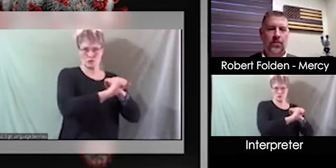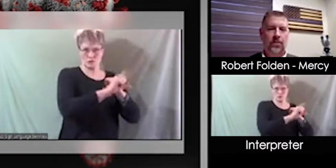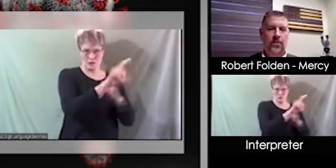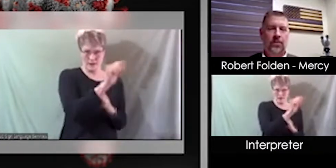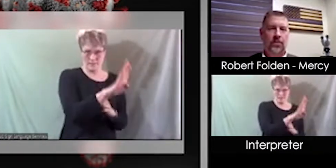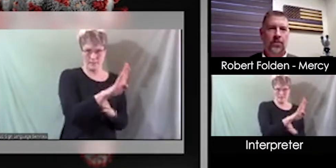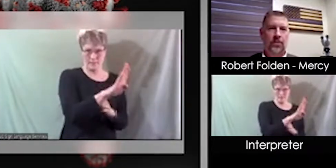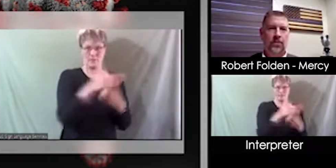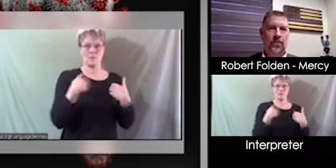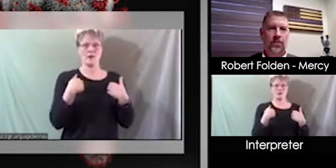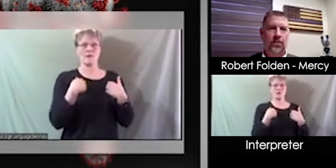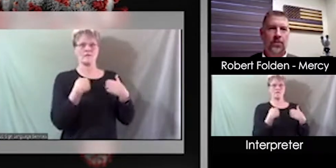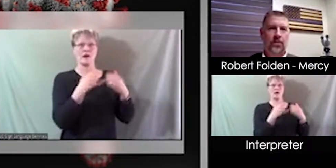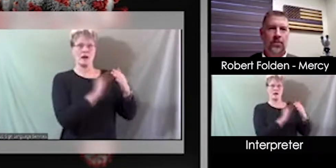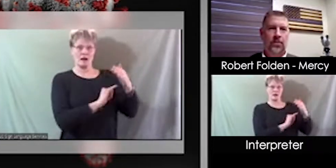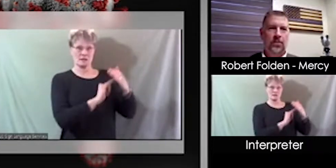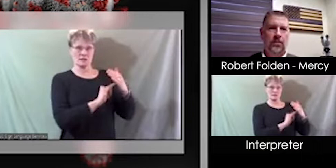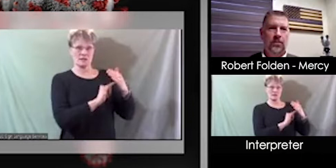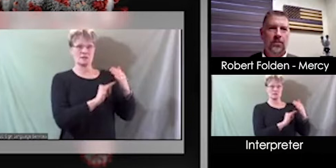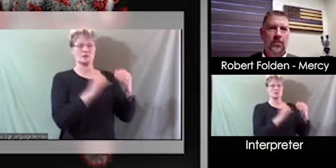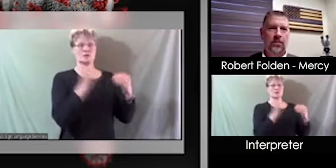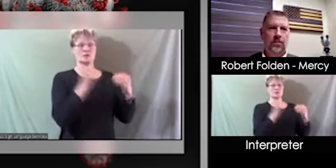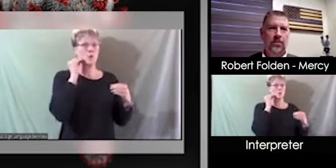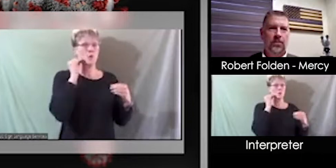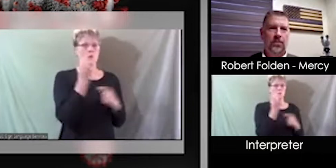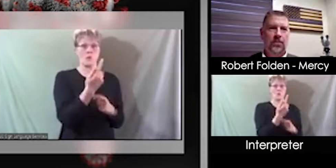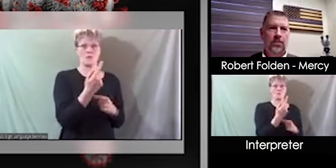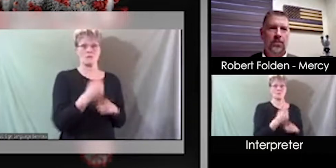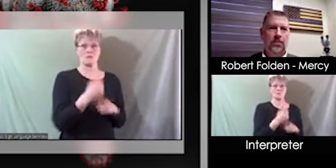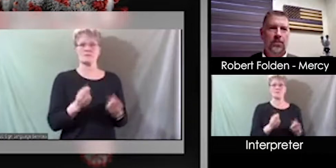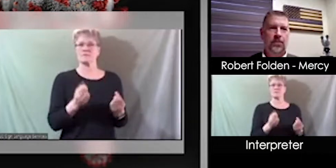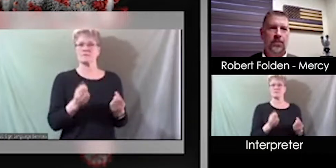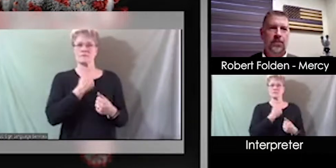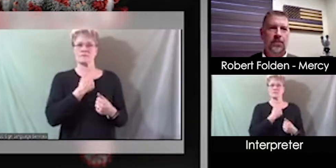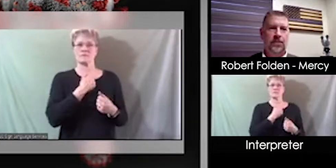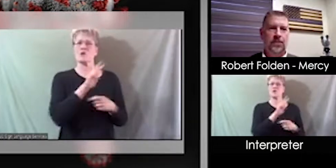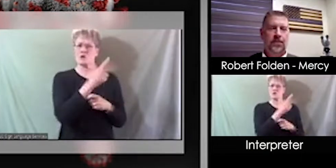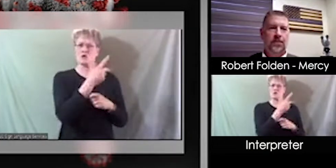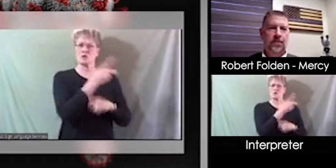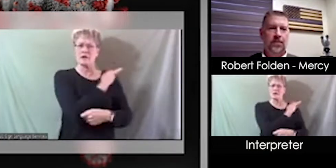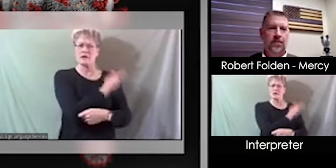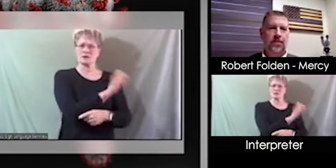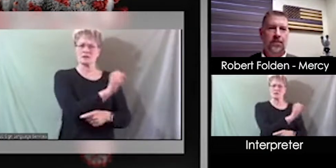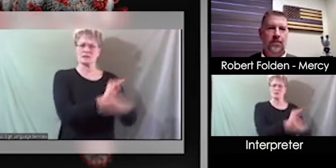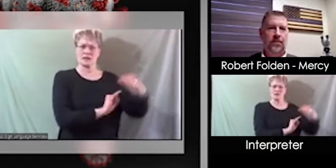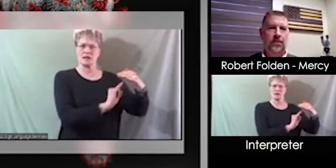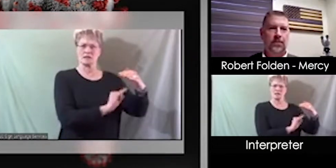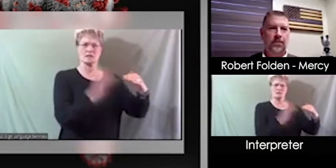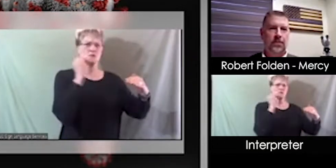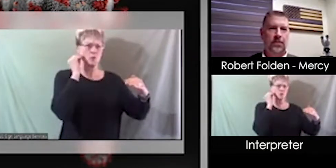third patient. We've got, I'm sorry, yes, our third patient - one at a Sacramento County Hospital and